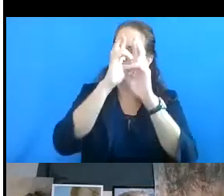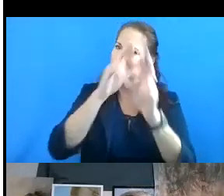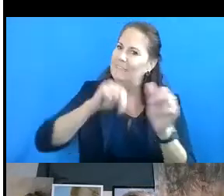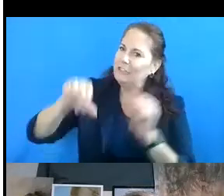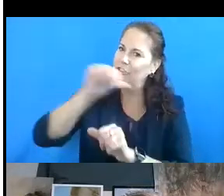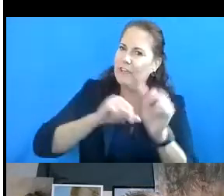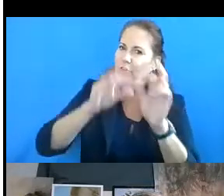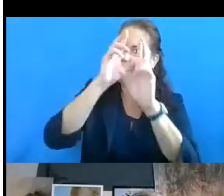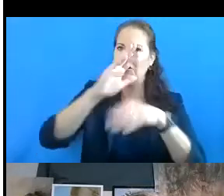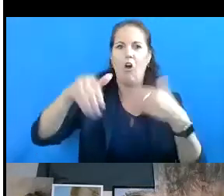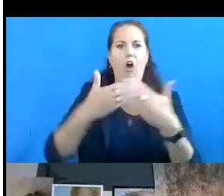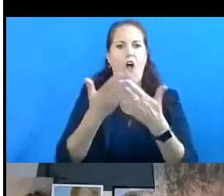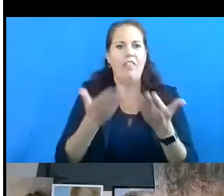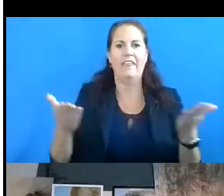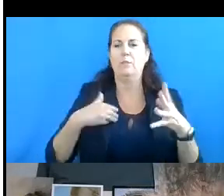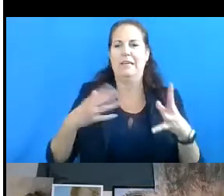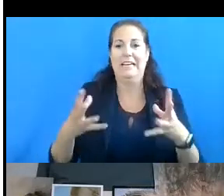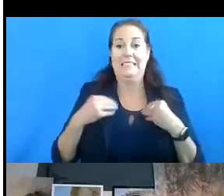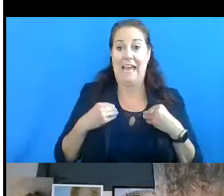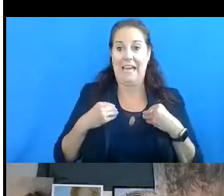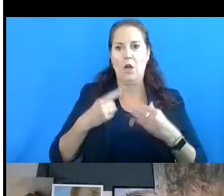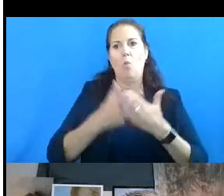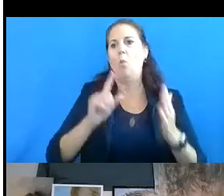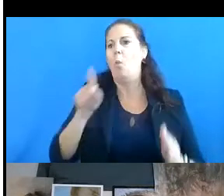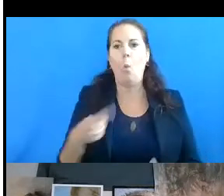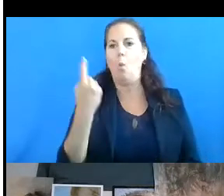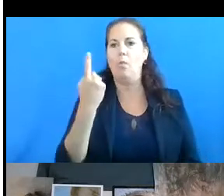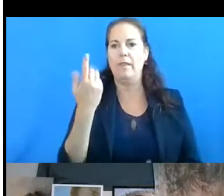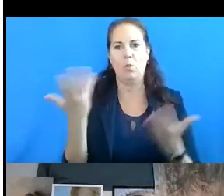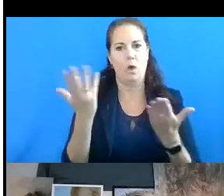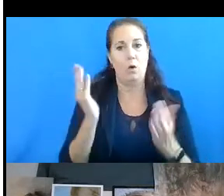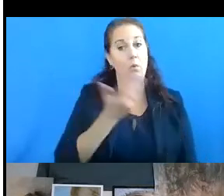we respect each all things, take only what we need.